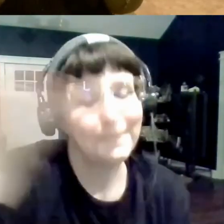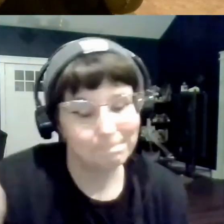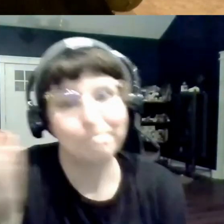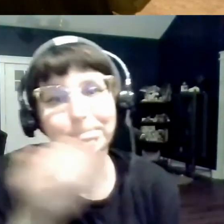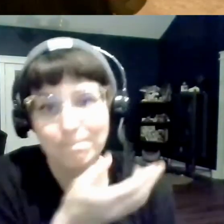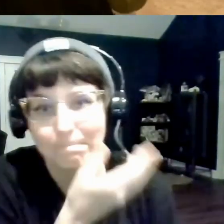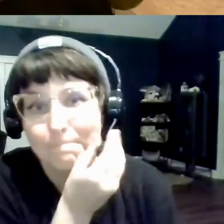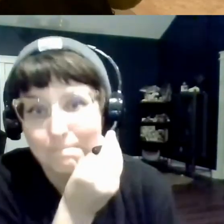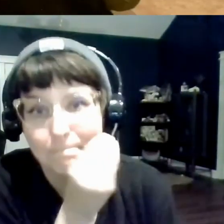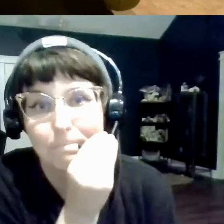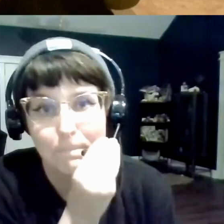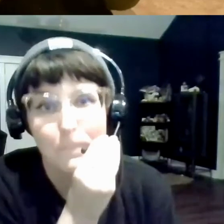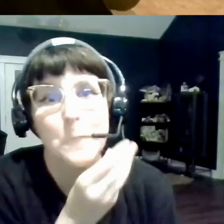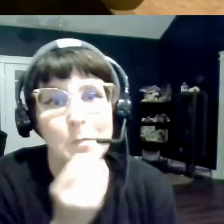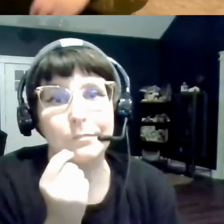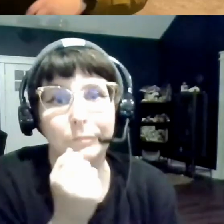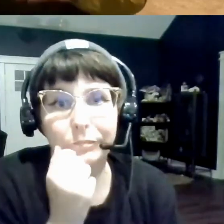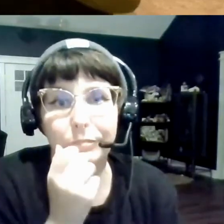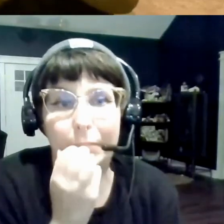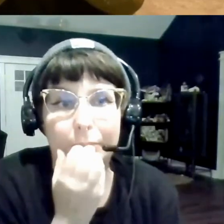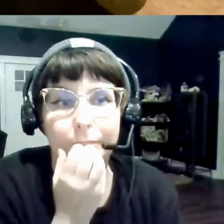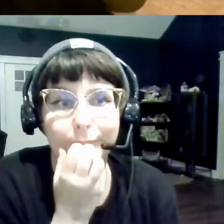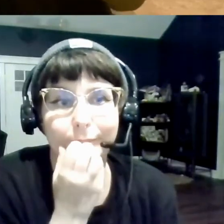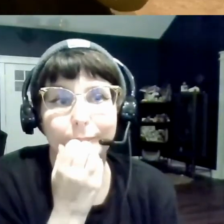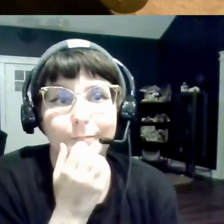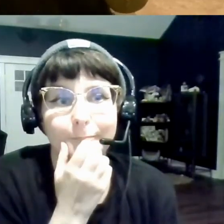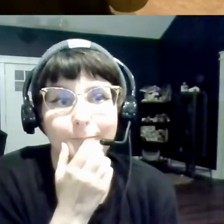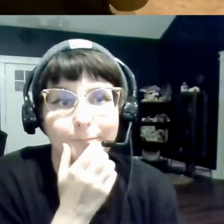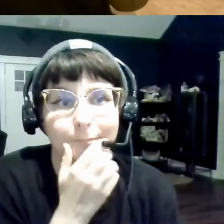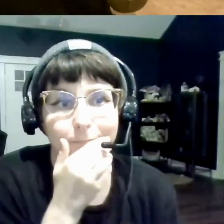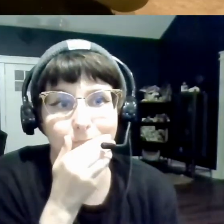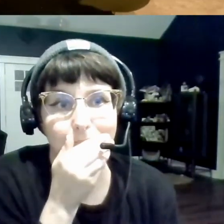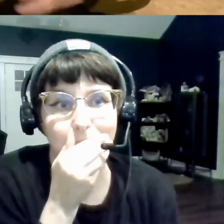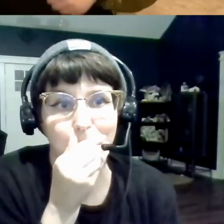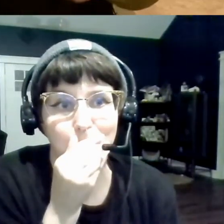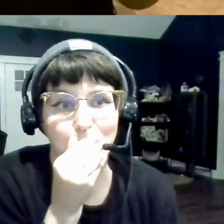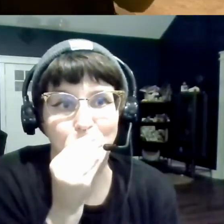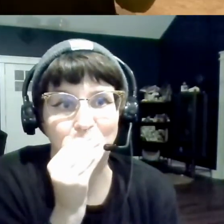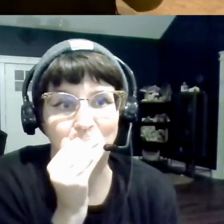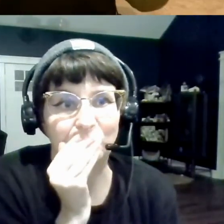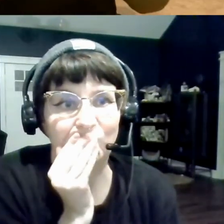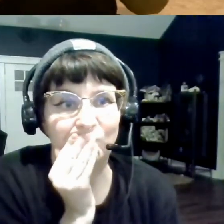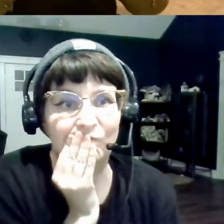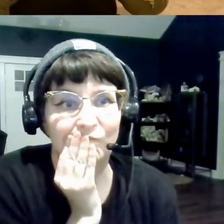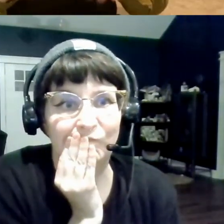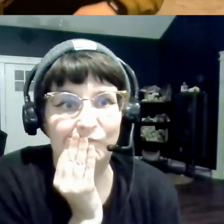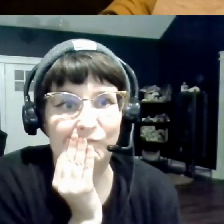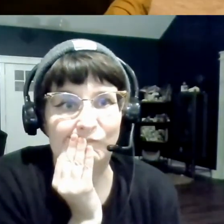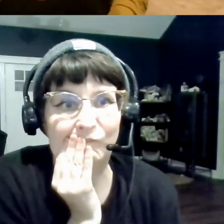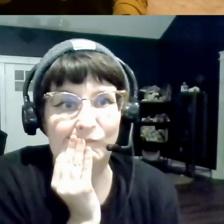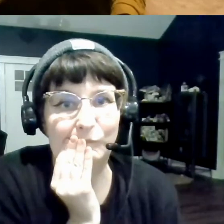having these conversations, but please, like we said, don't feel like you can't reach out.